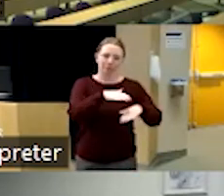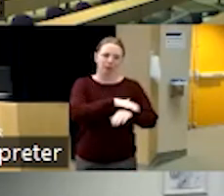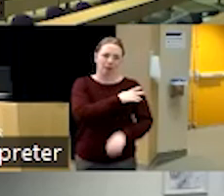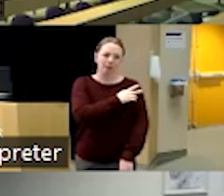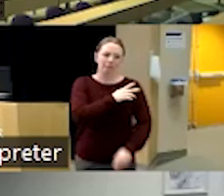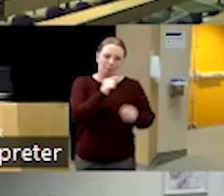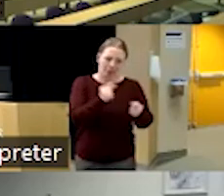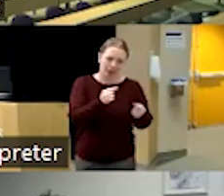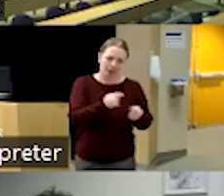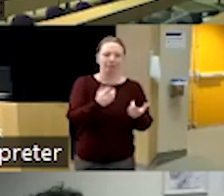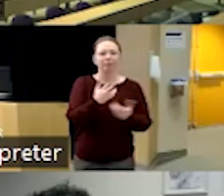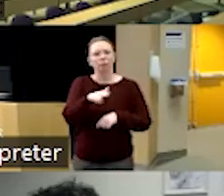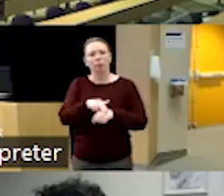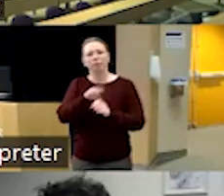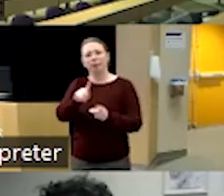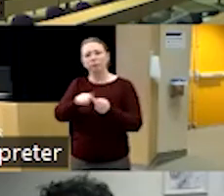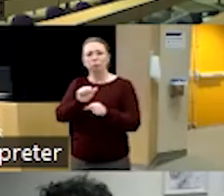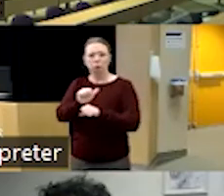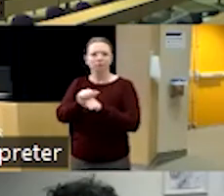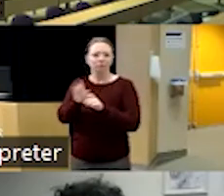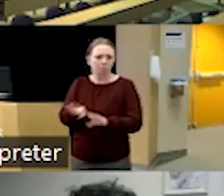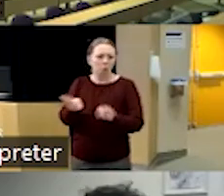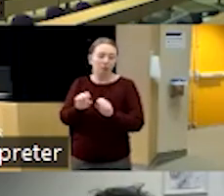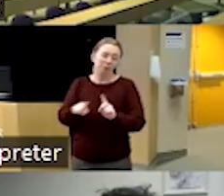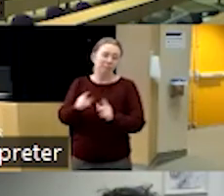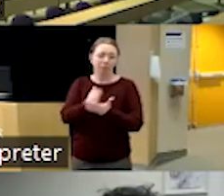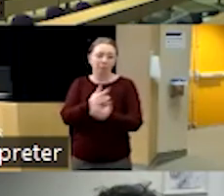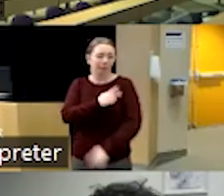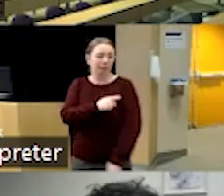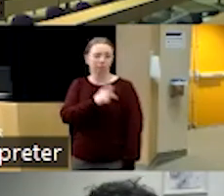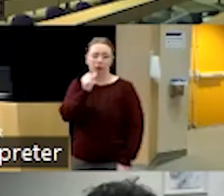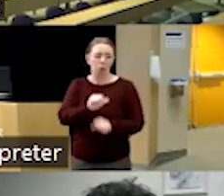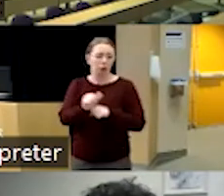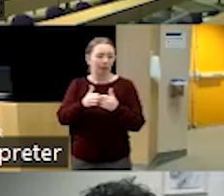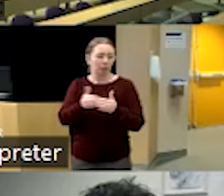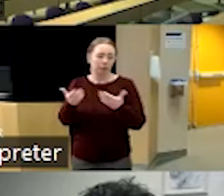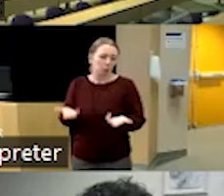still working but if they're not working of course this might not be an issue yeah okay